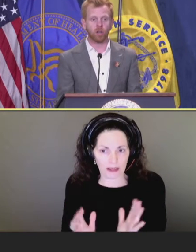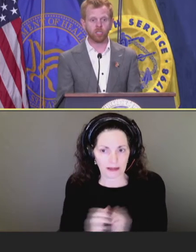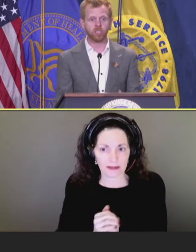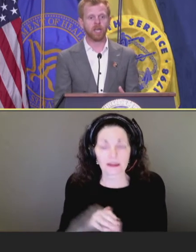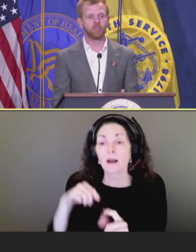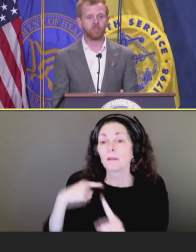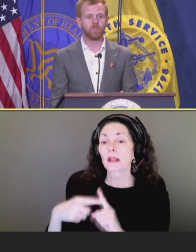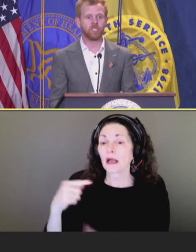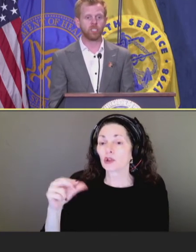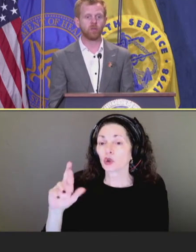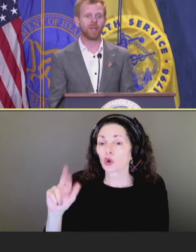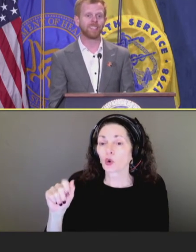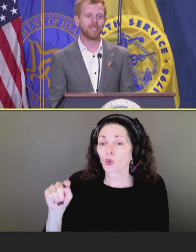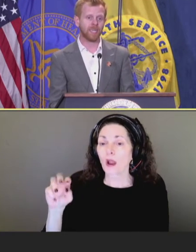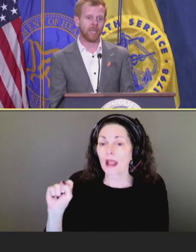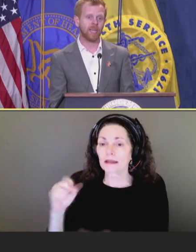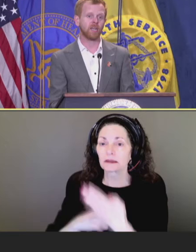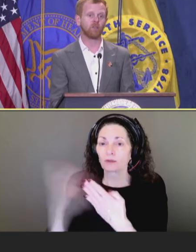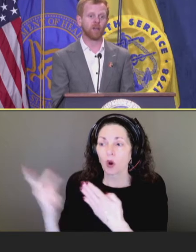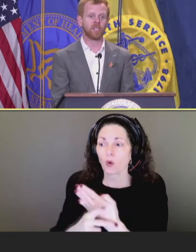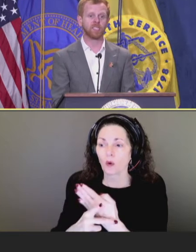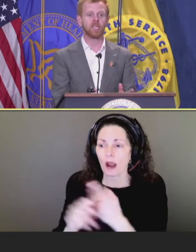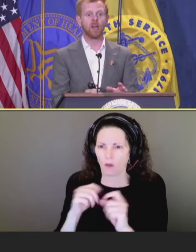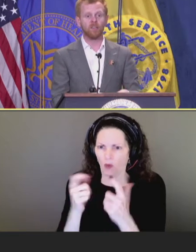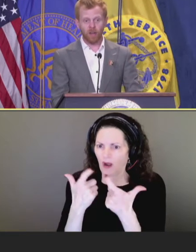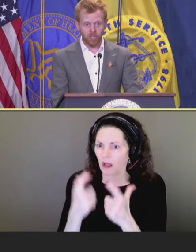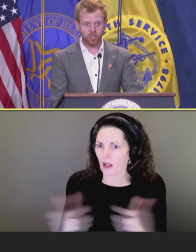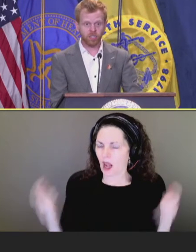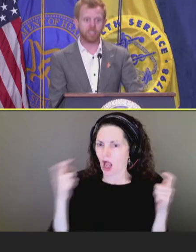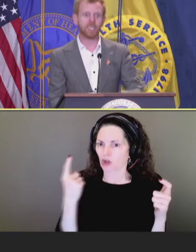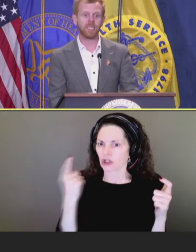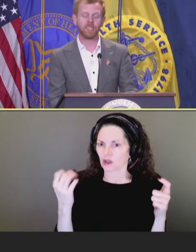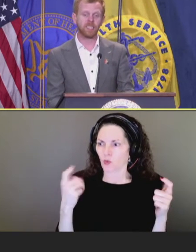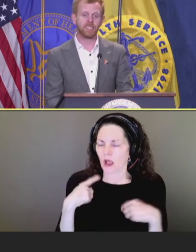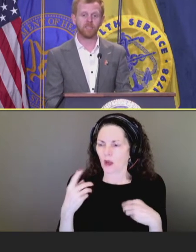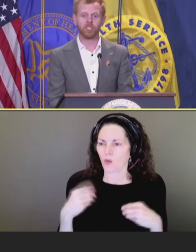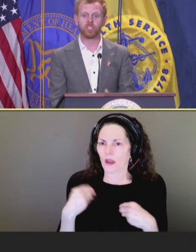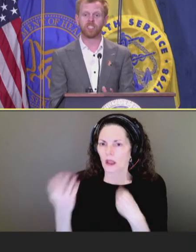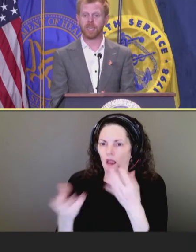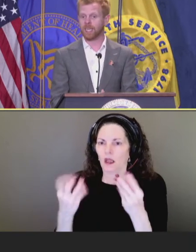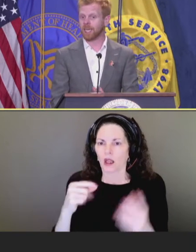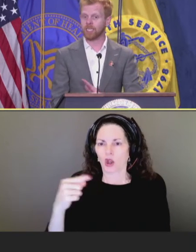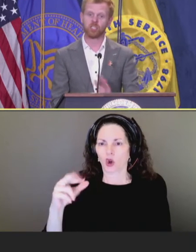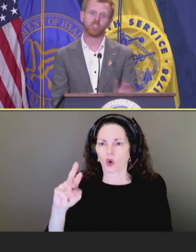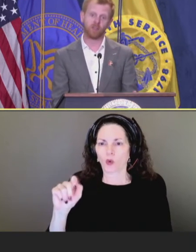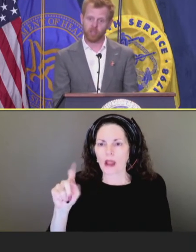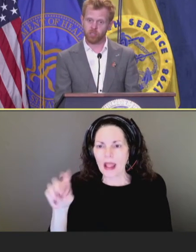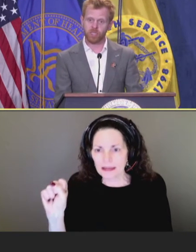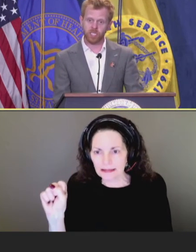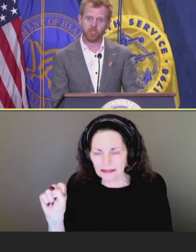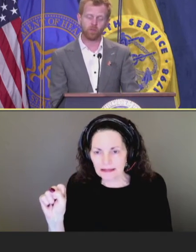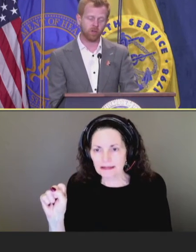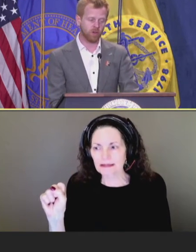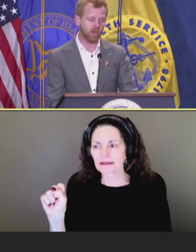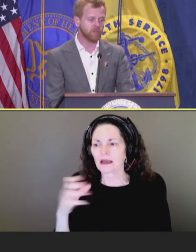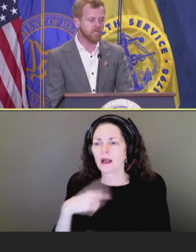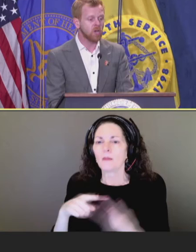largest LGBTQI dedicated grants funders in the D.C. region dedicated just for LGBTQ programs,